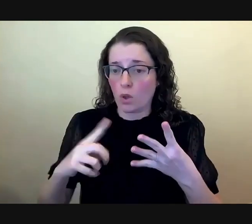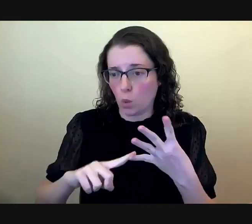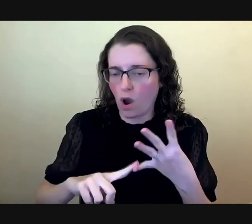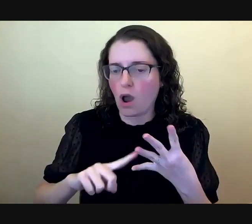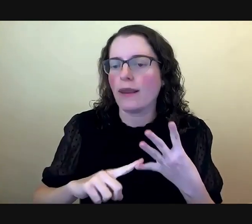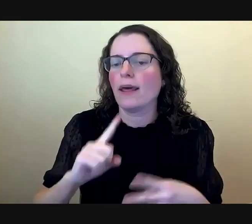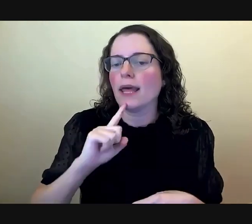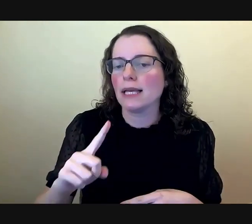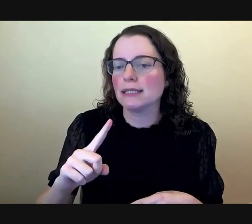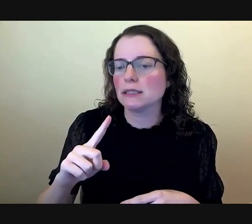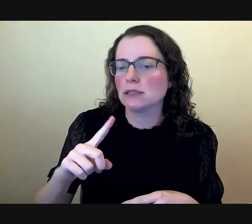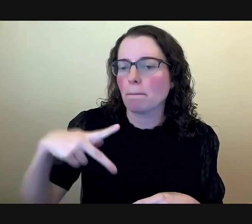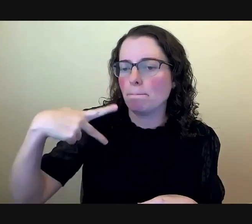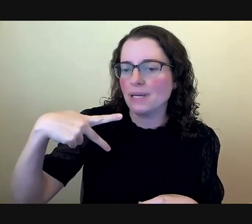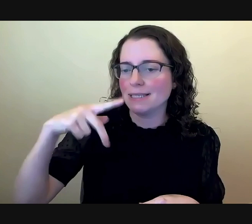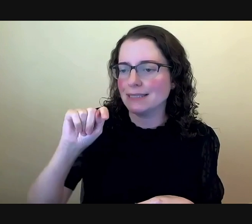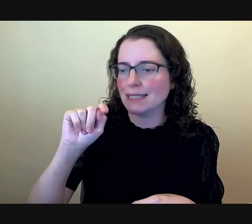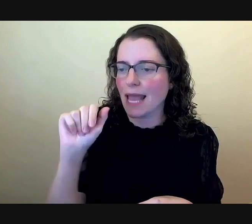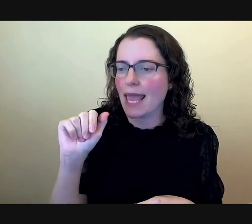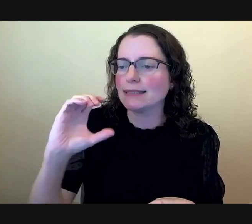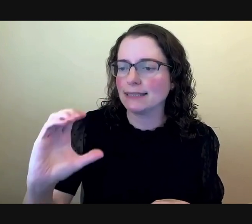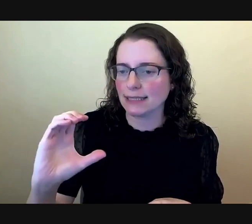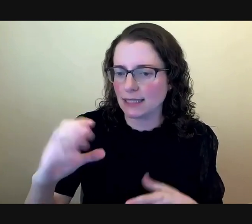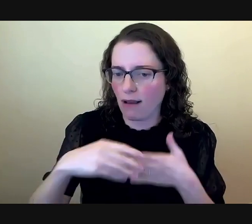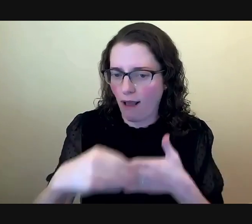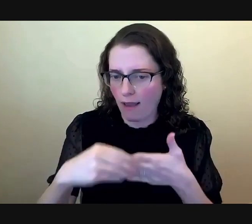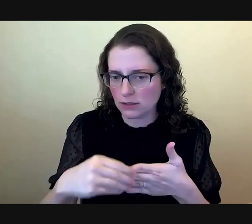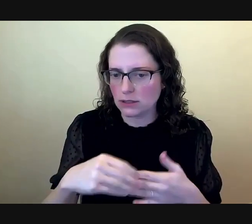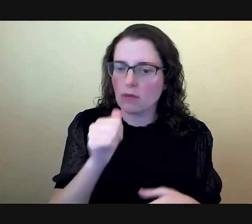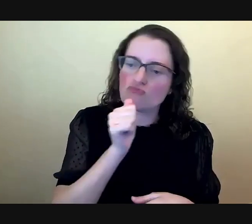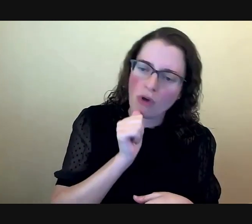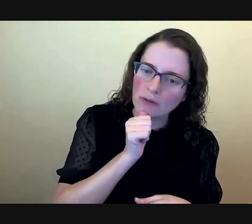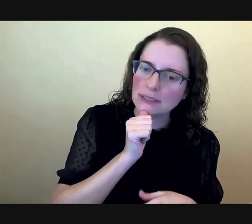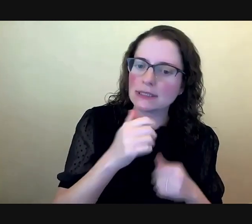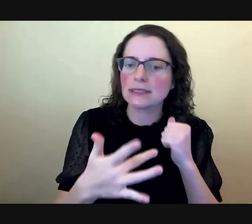And then the last link on here is the PTAC Guidance,